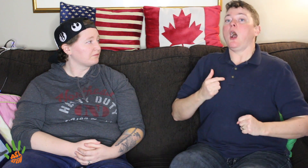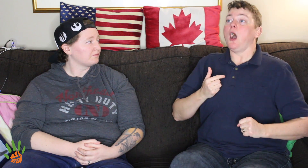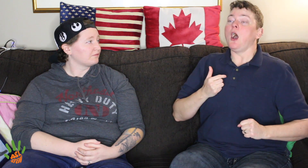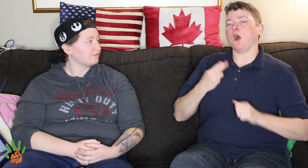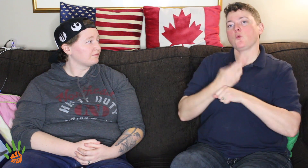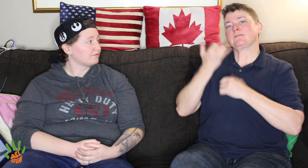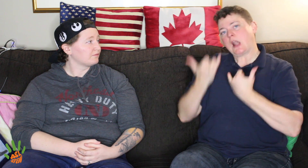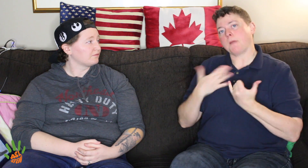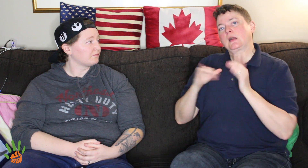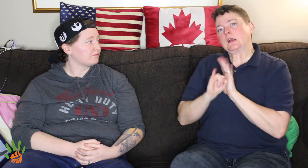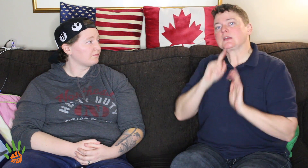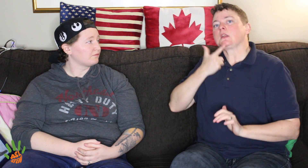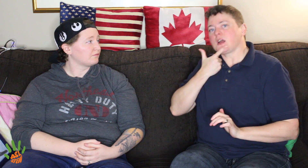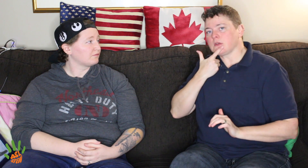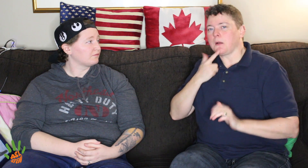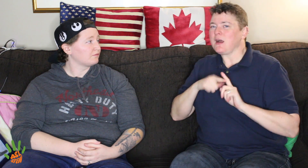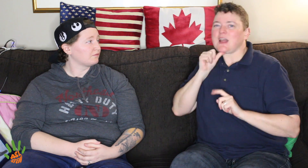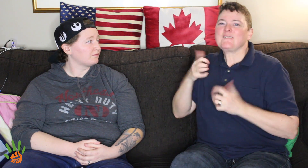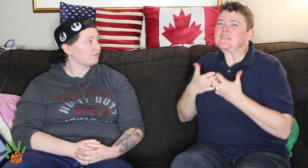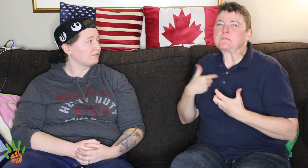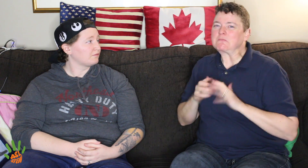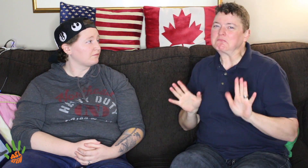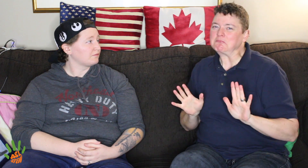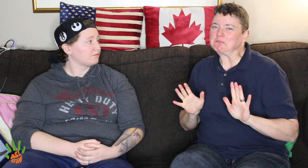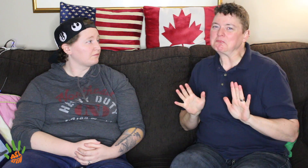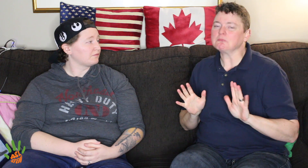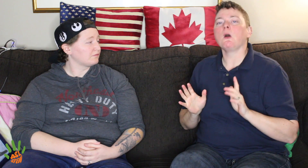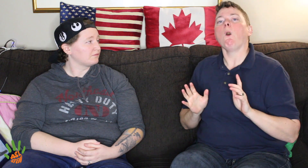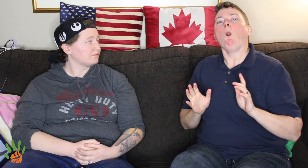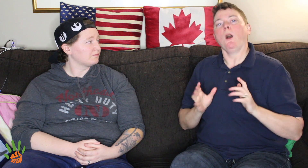But now at least I can say lesbian doesn't really match me.